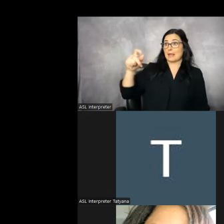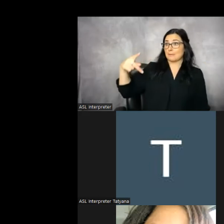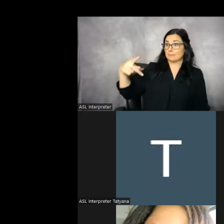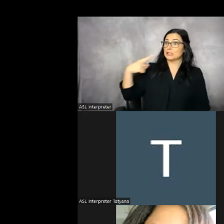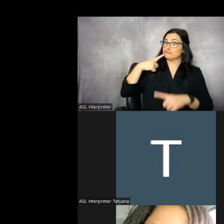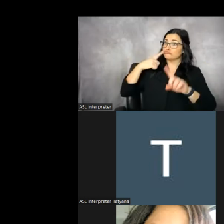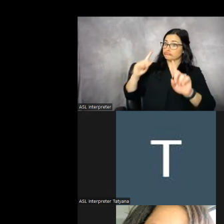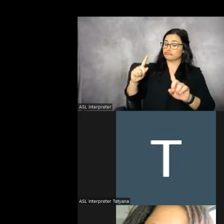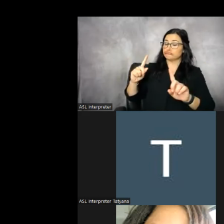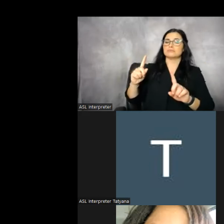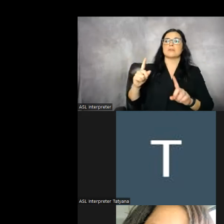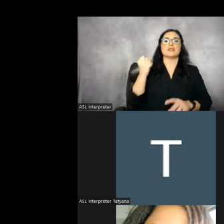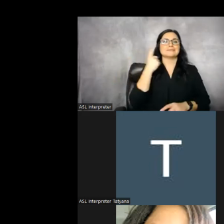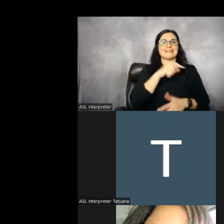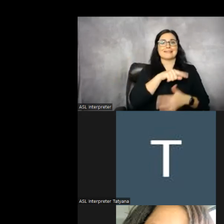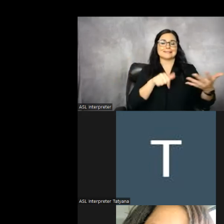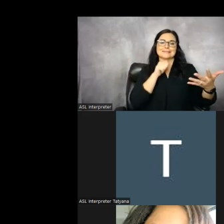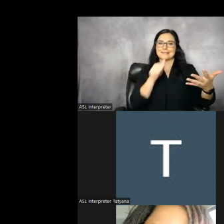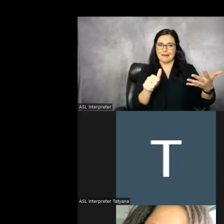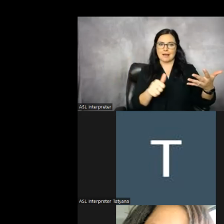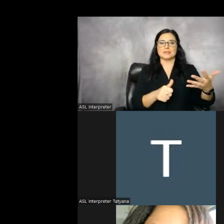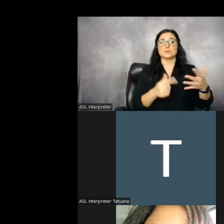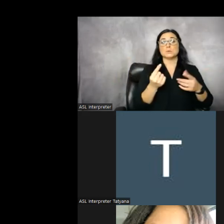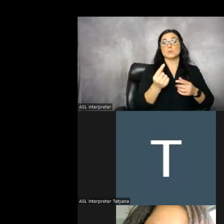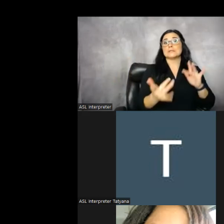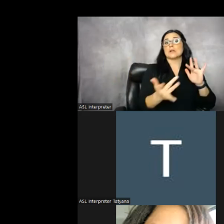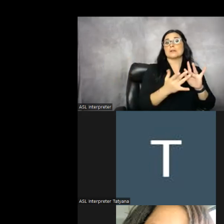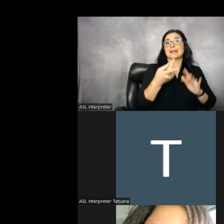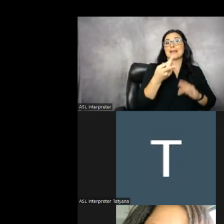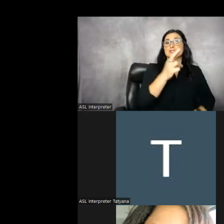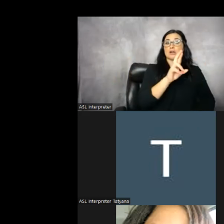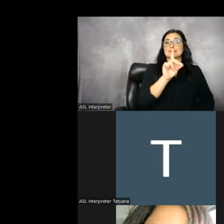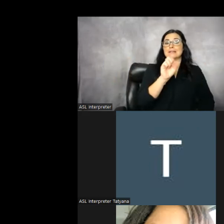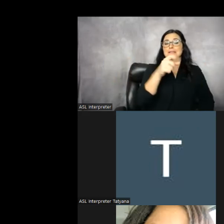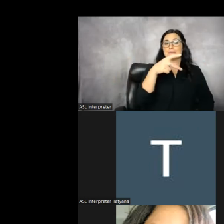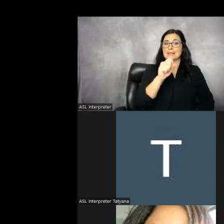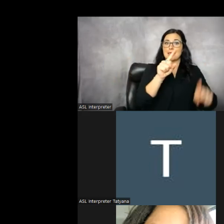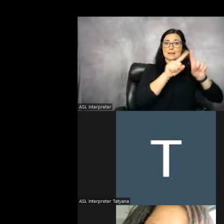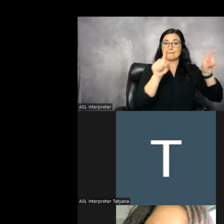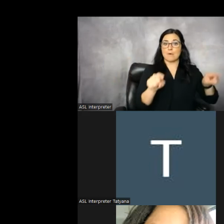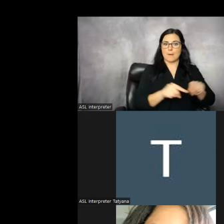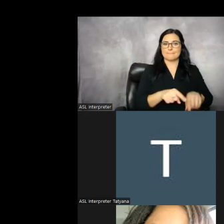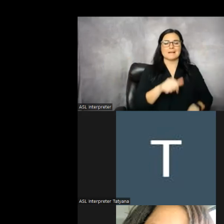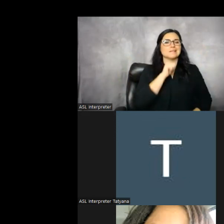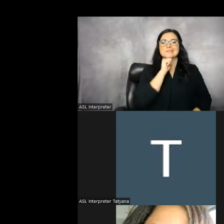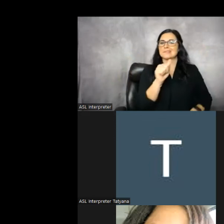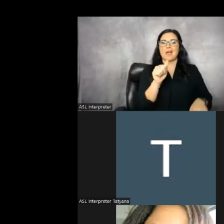An EEAAP is not a statement to contact your HR or disability services office. It's not a statement to contact the vendor for help.